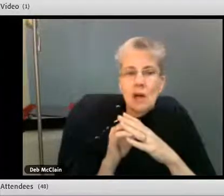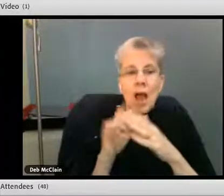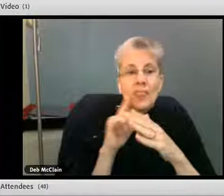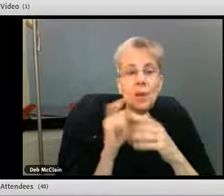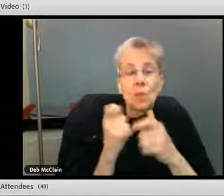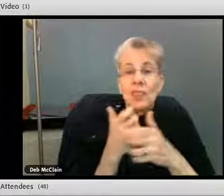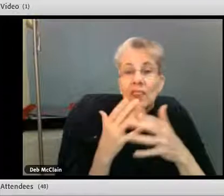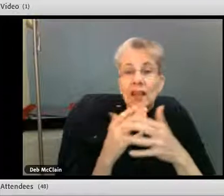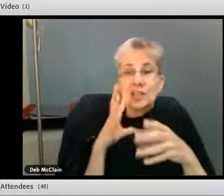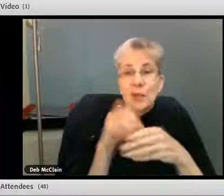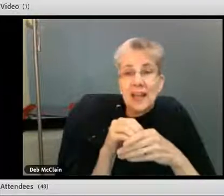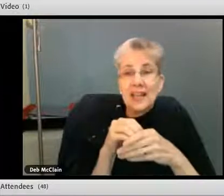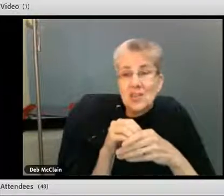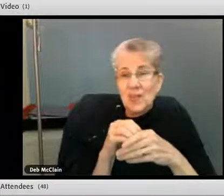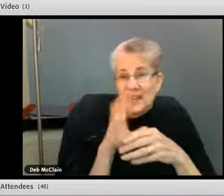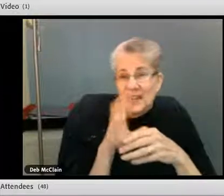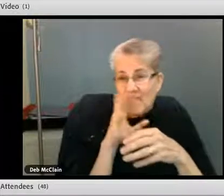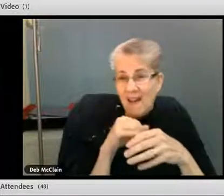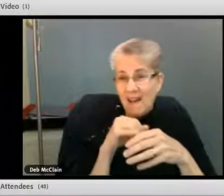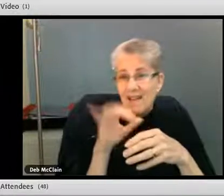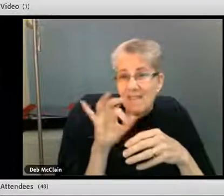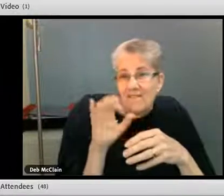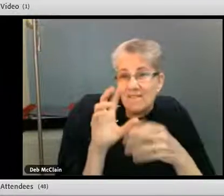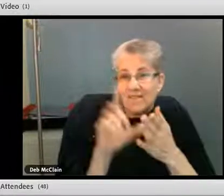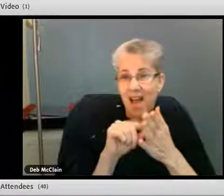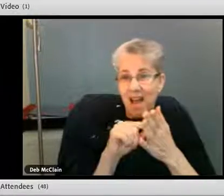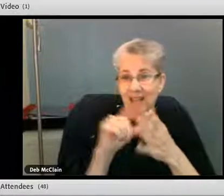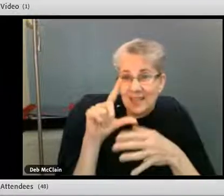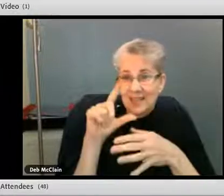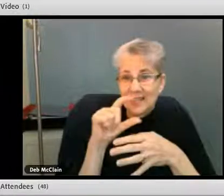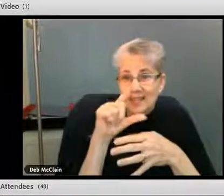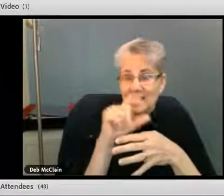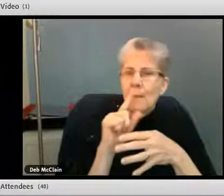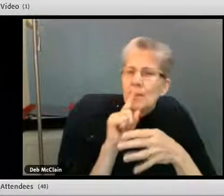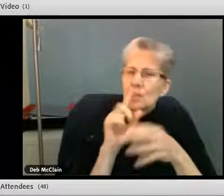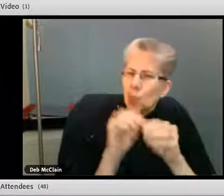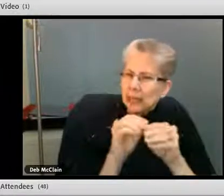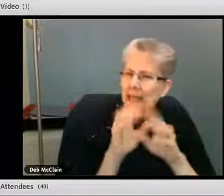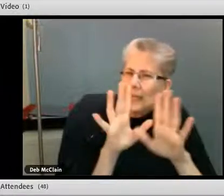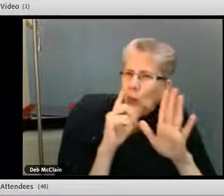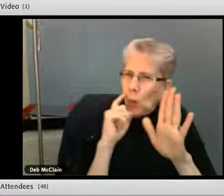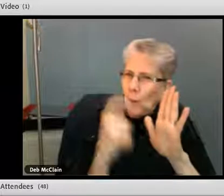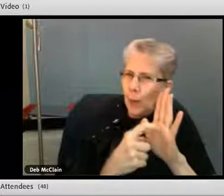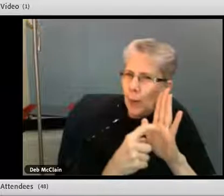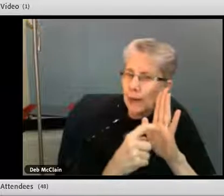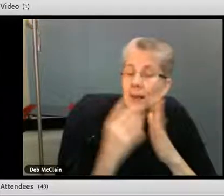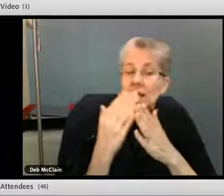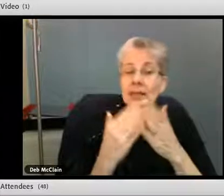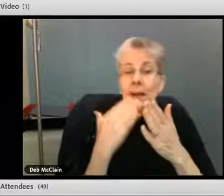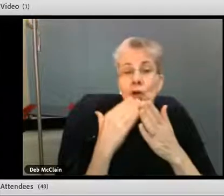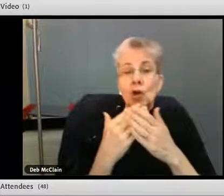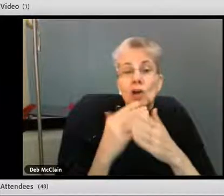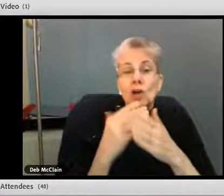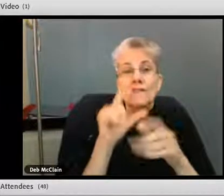is to make sure that they're very clear. Some of them are only good for headers because they need to be giant to be readable.